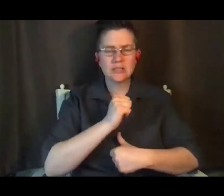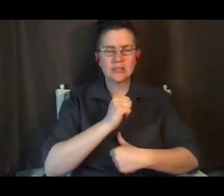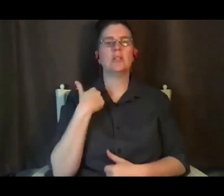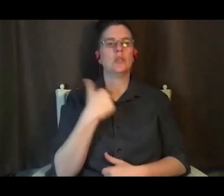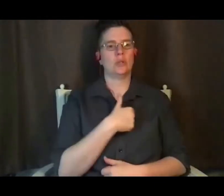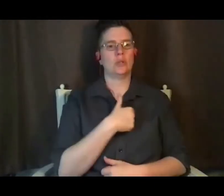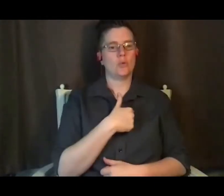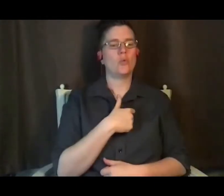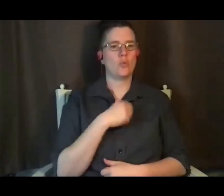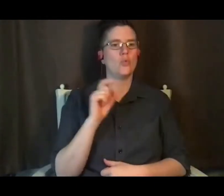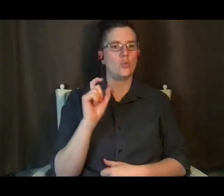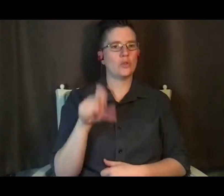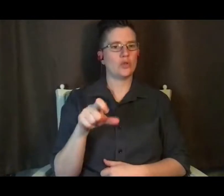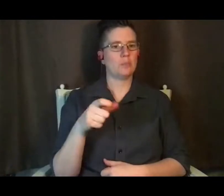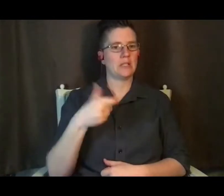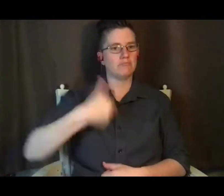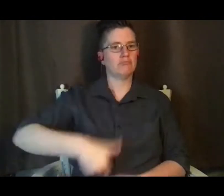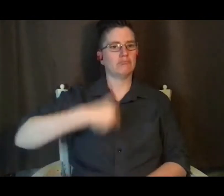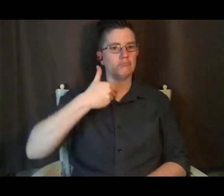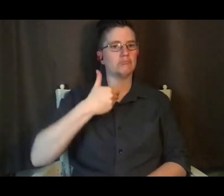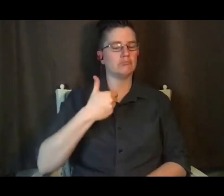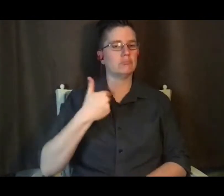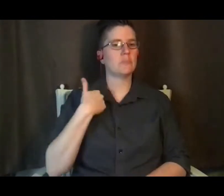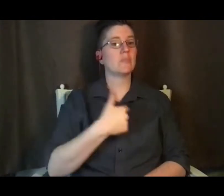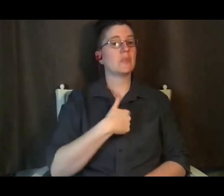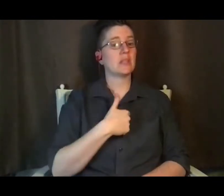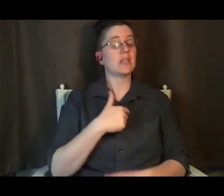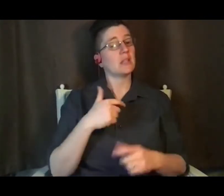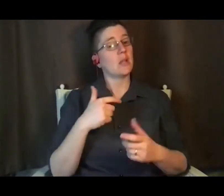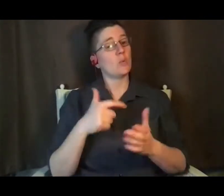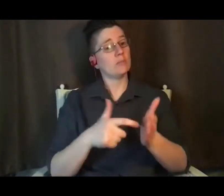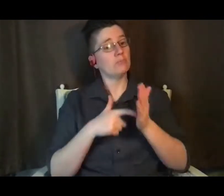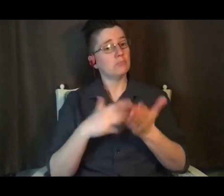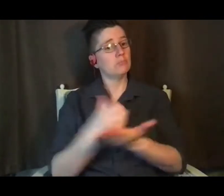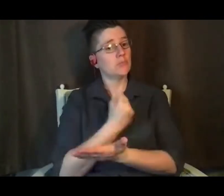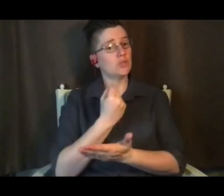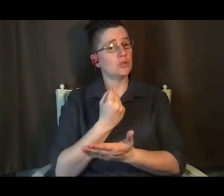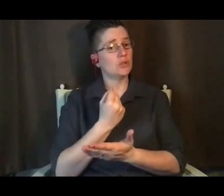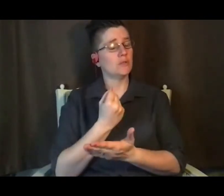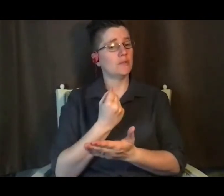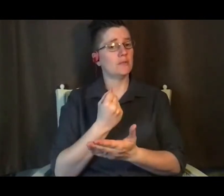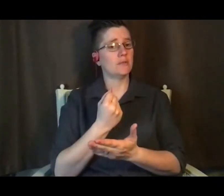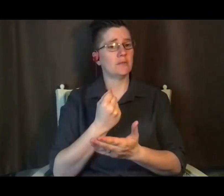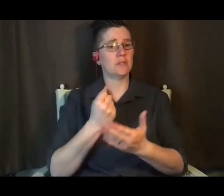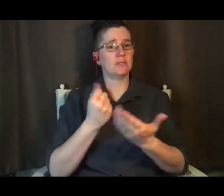we are that we deserve to receive the support that we need and want and that we deserve to be cared